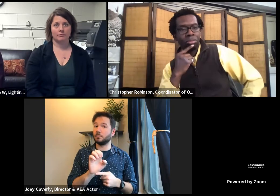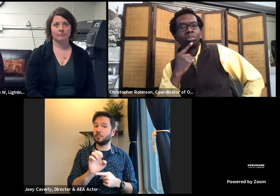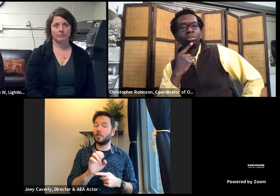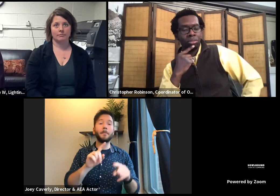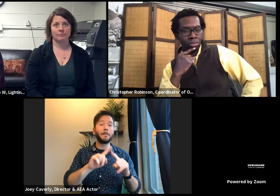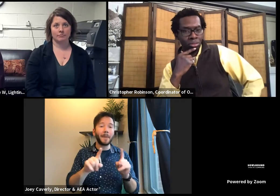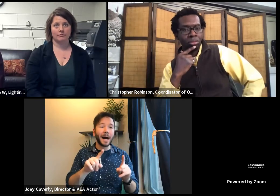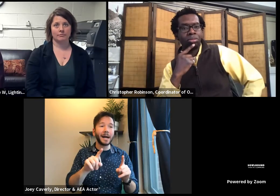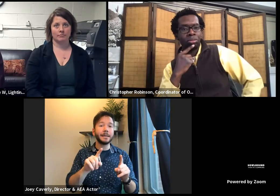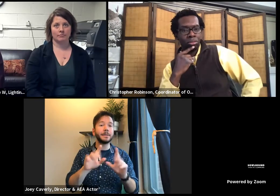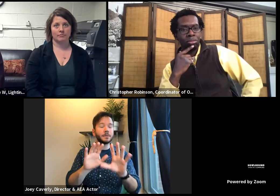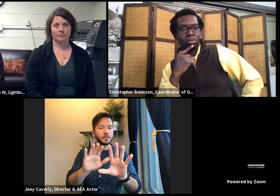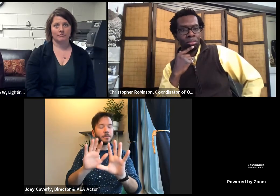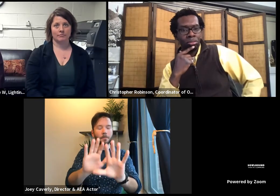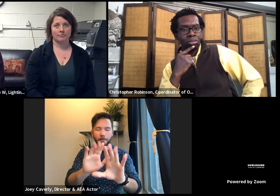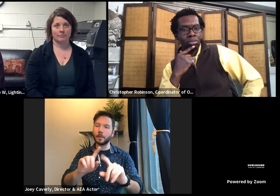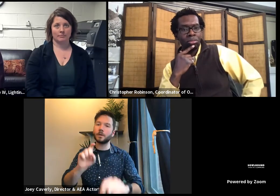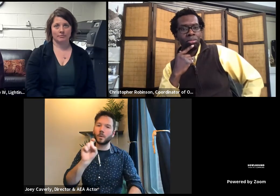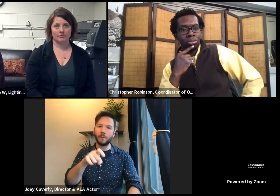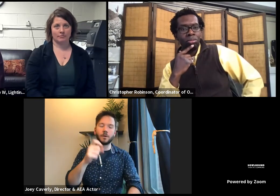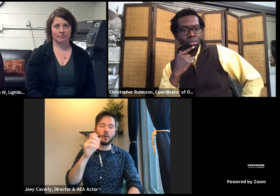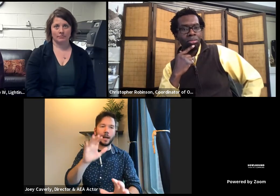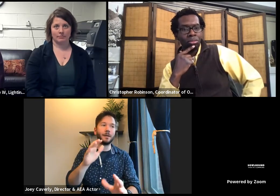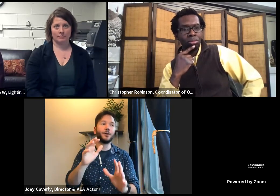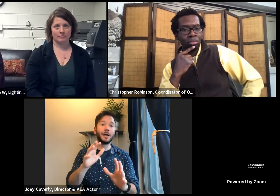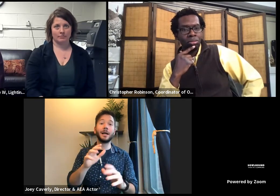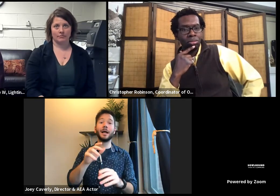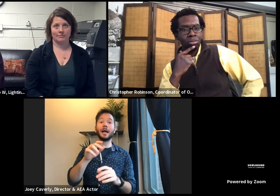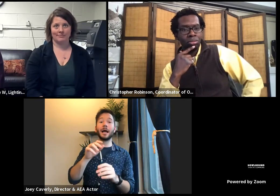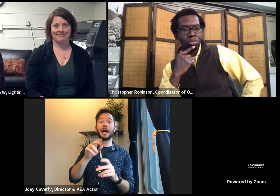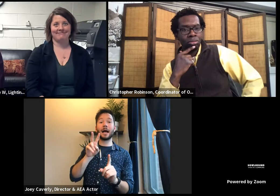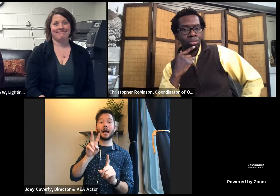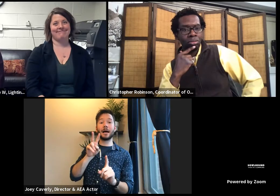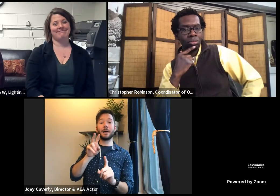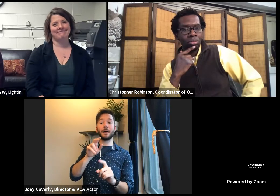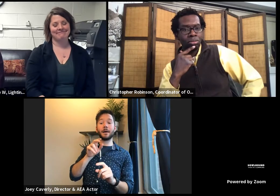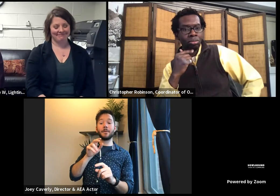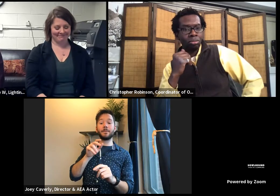And if you're working with an individual professional, they may be wiling to negotiate a discounted rate.